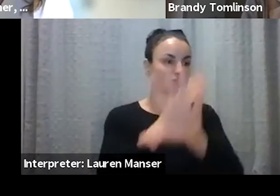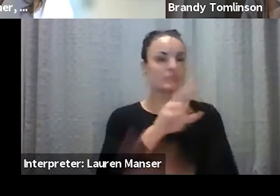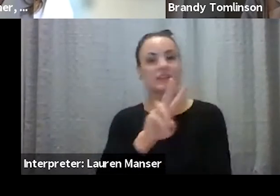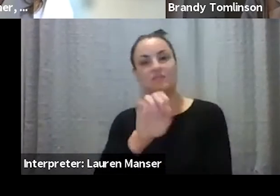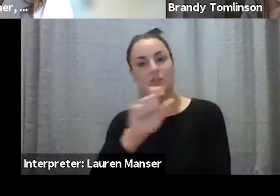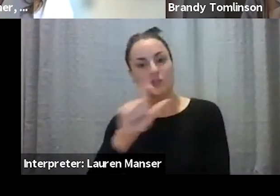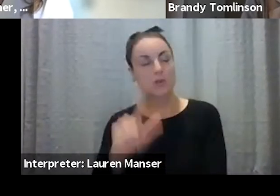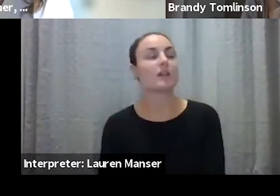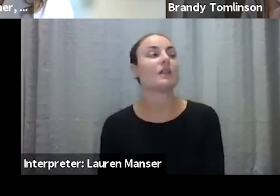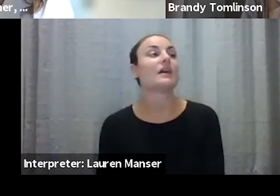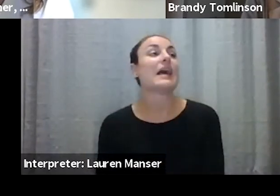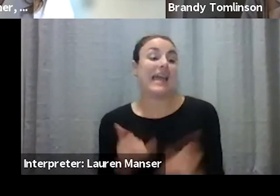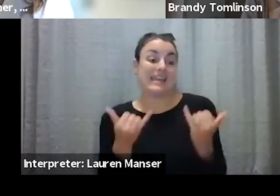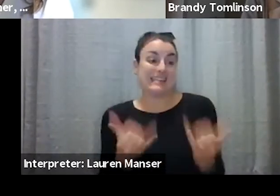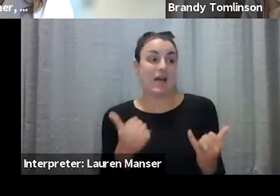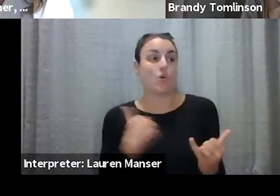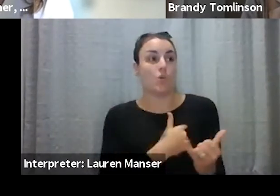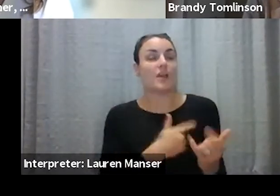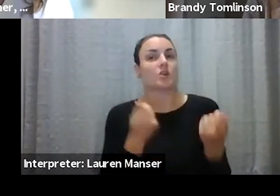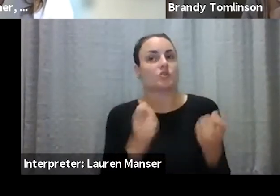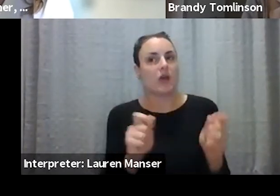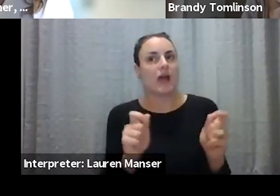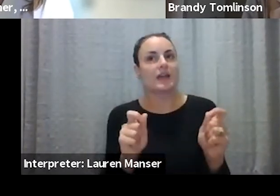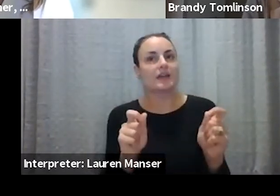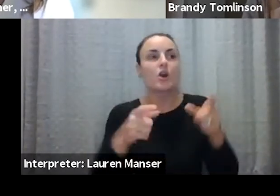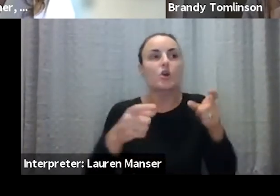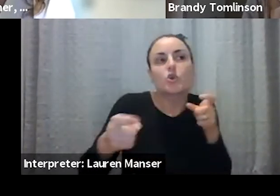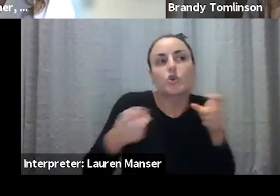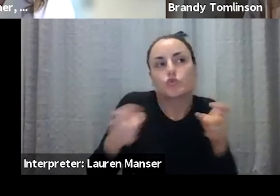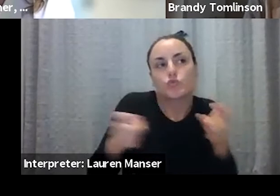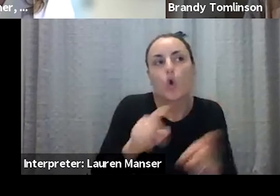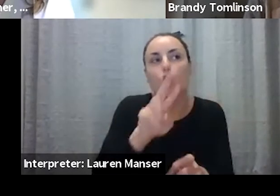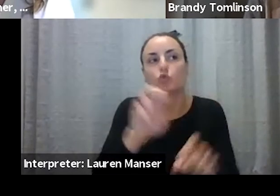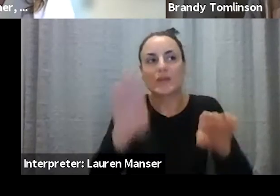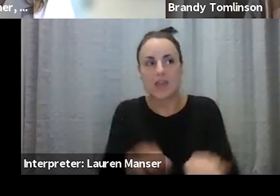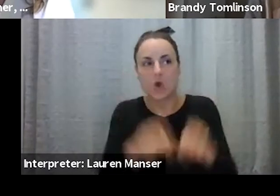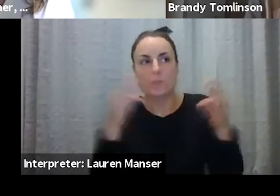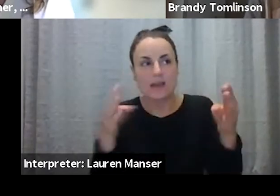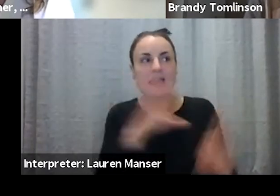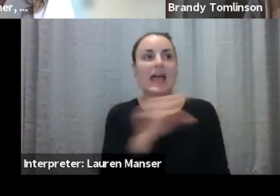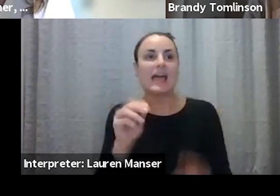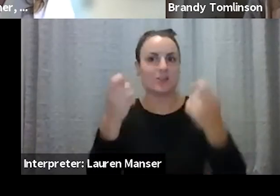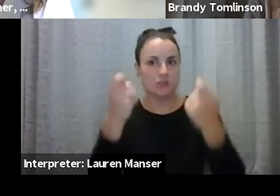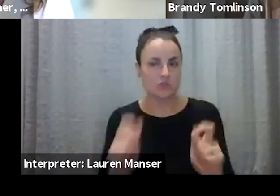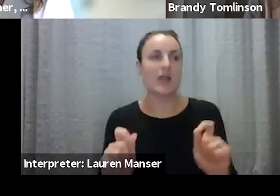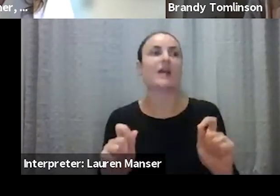and more comfort with trying to get things back to the way they were. In terms of going virtual,